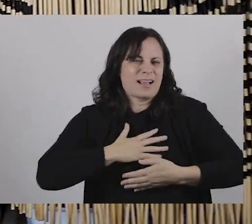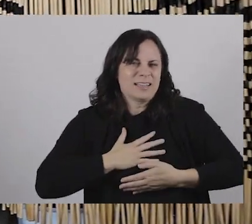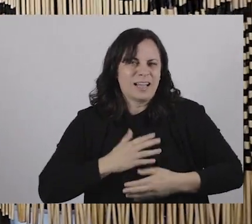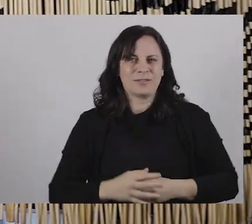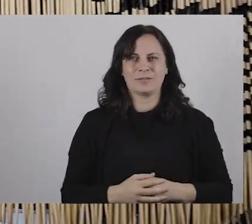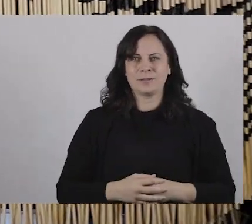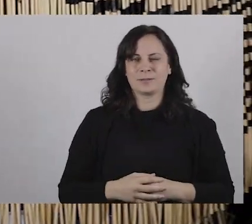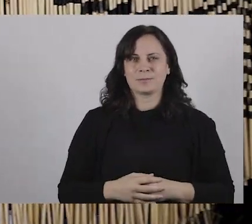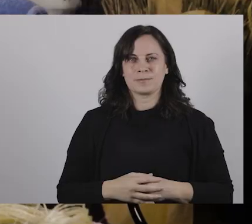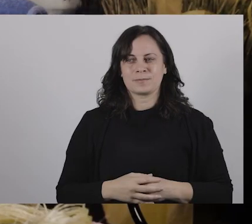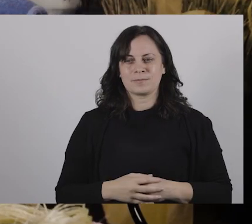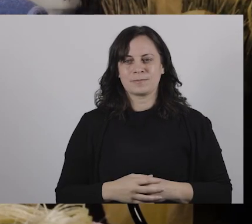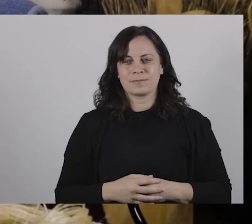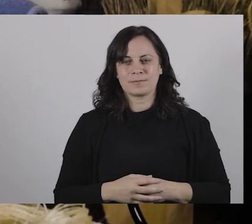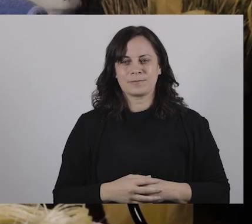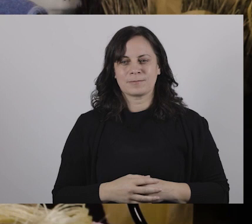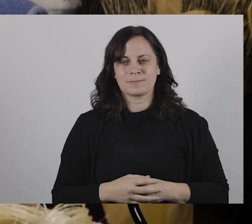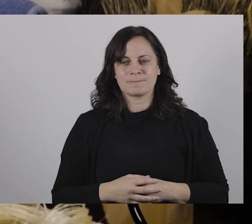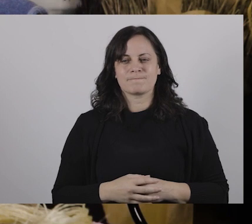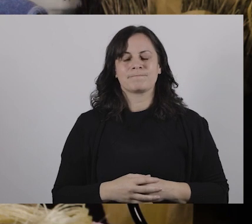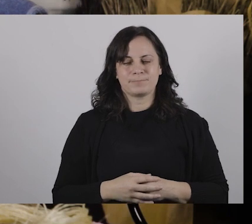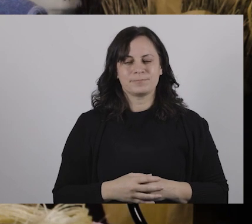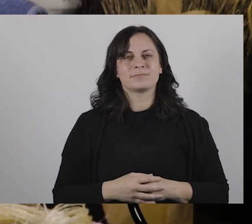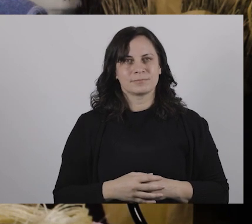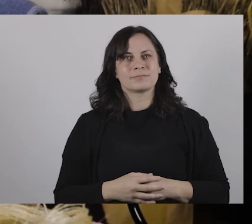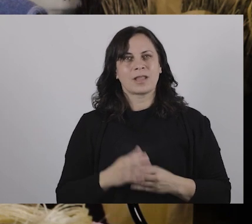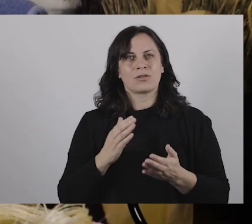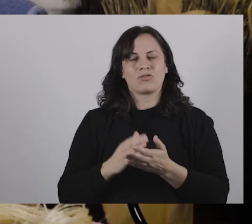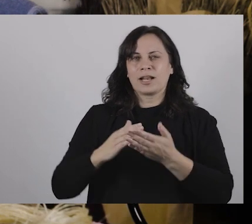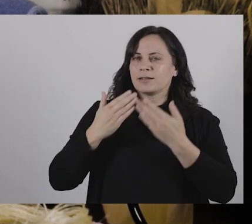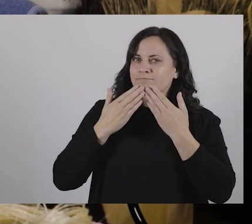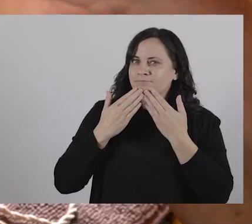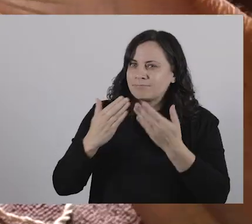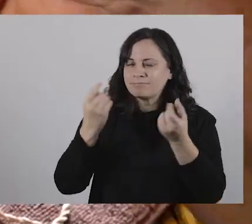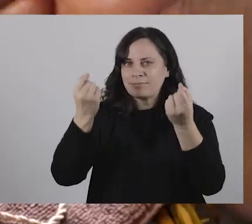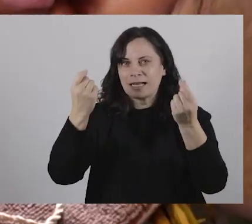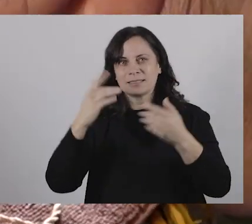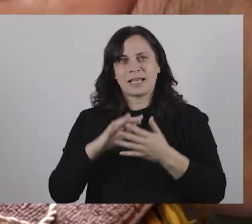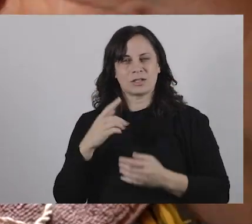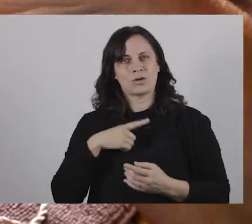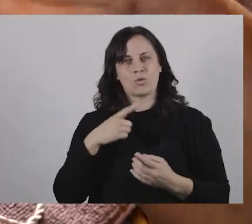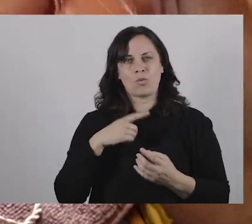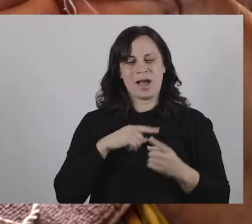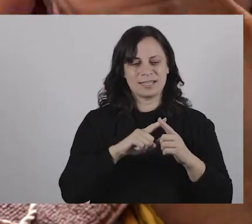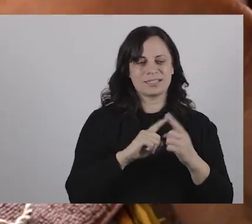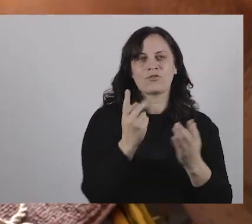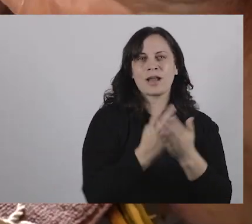and being... appreciative of the teachings that those two...